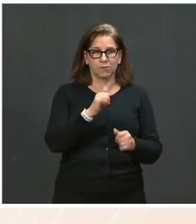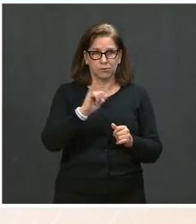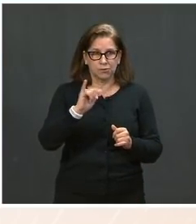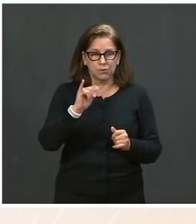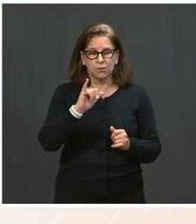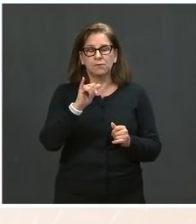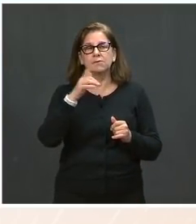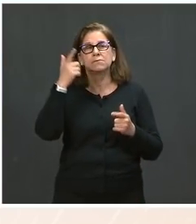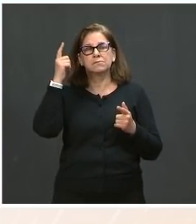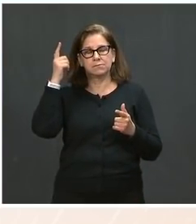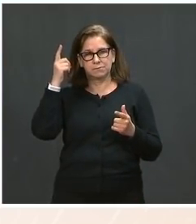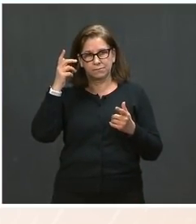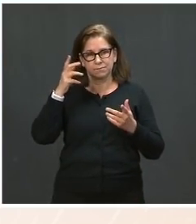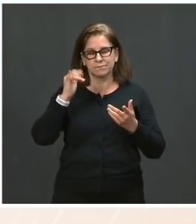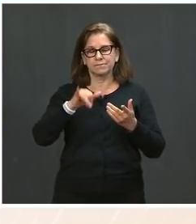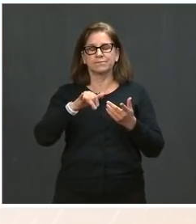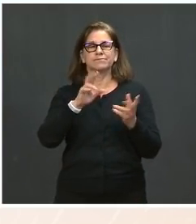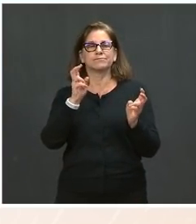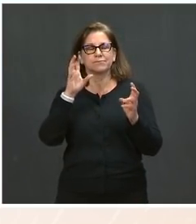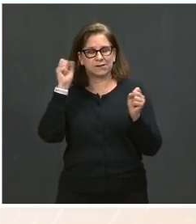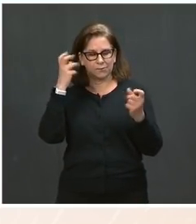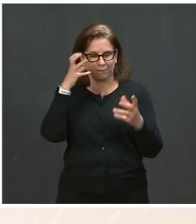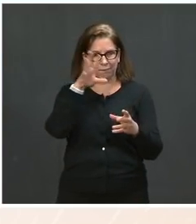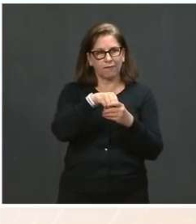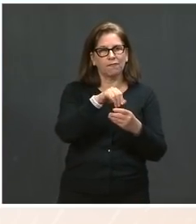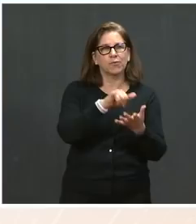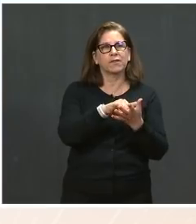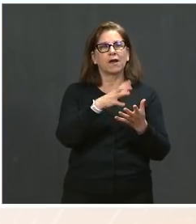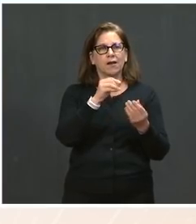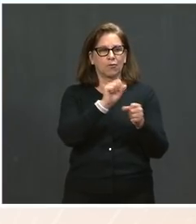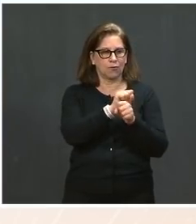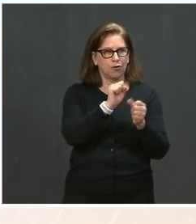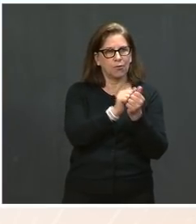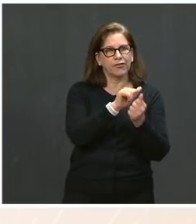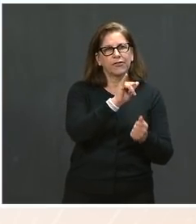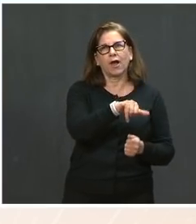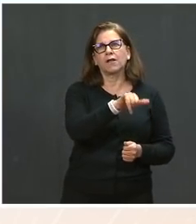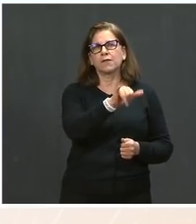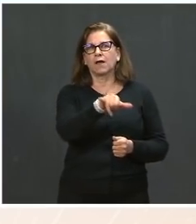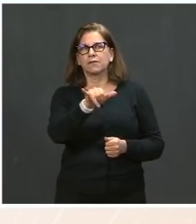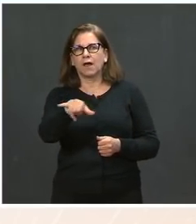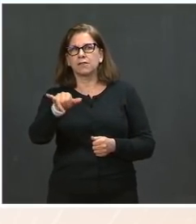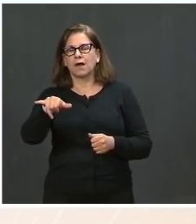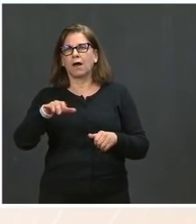and he will work on this on -- through many levers. Go ahead, Kaitlan. The Press: With these ghost guns,